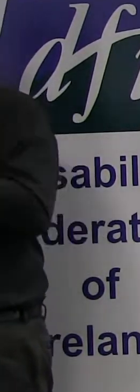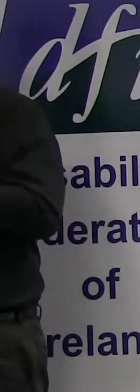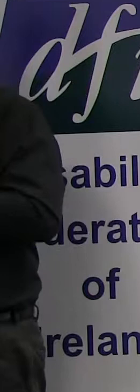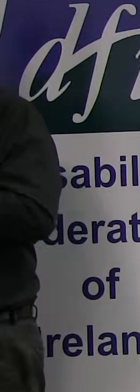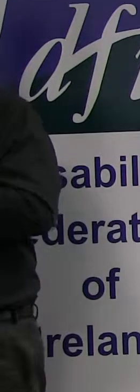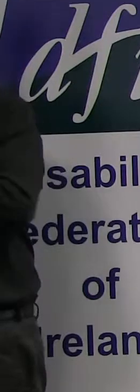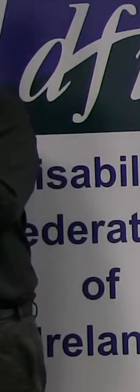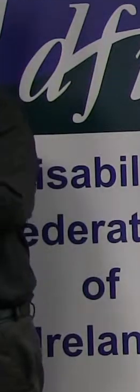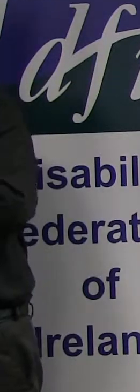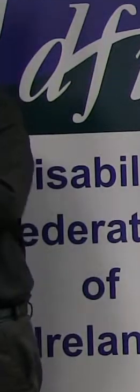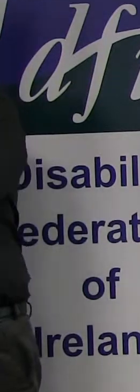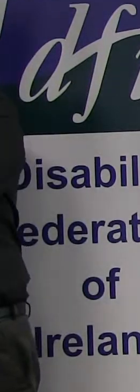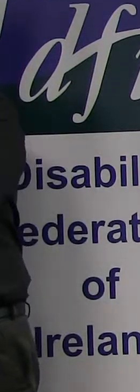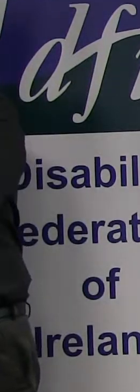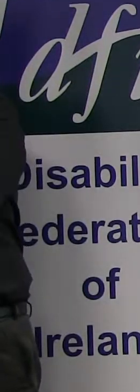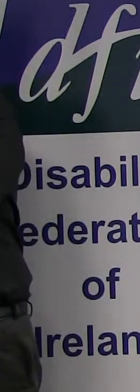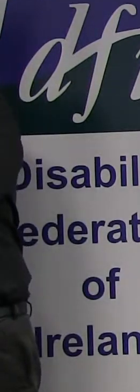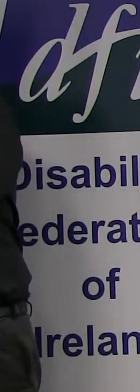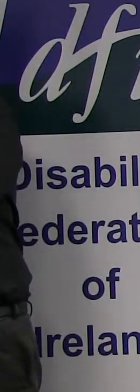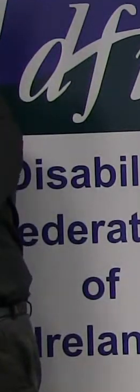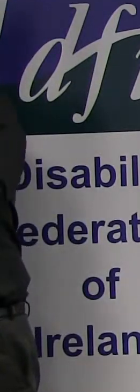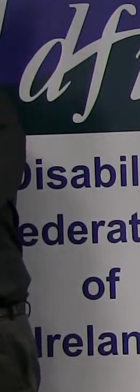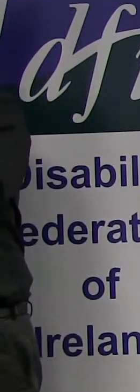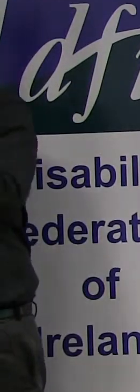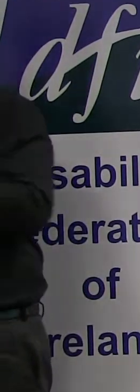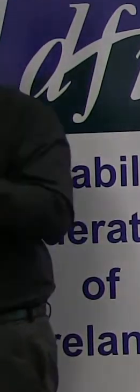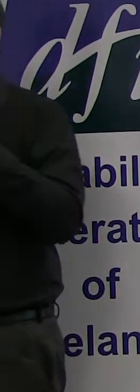charity, to get registered by us you must have a charitable purpose only